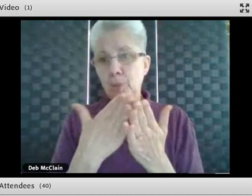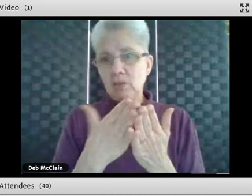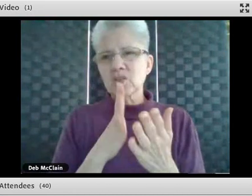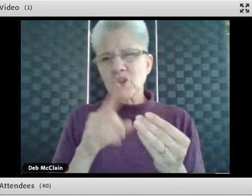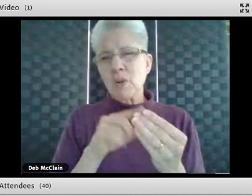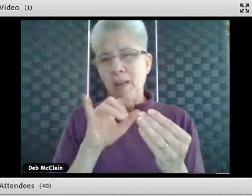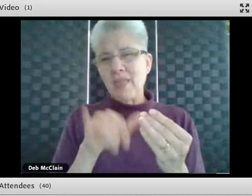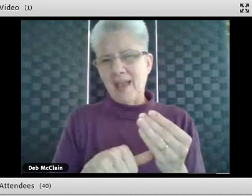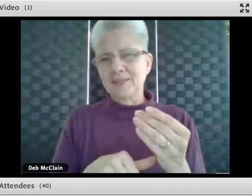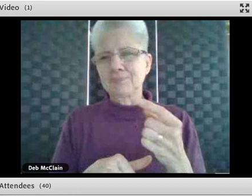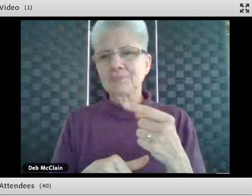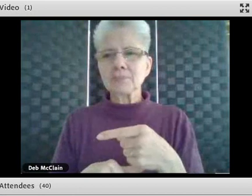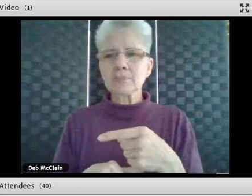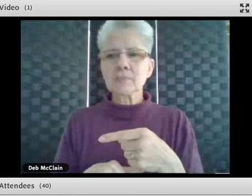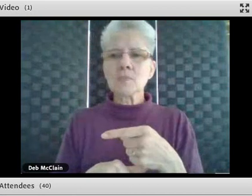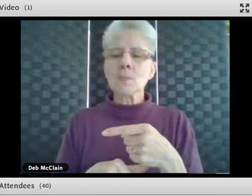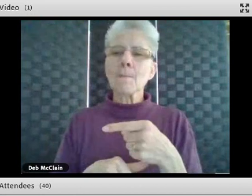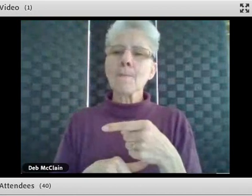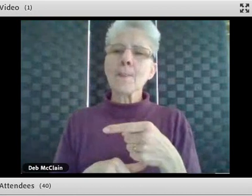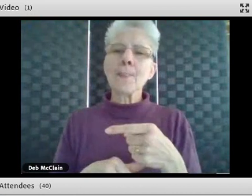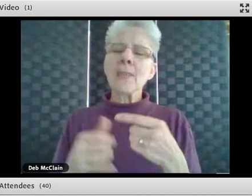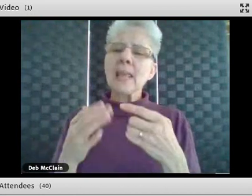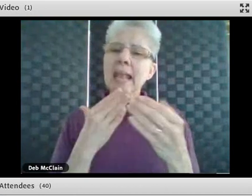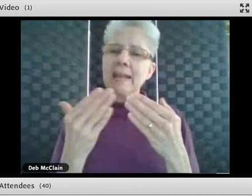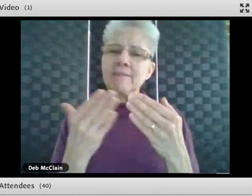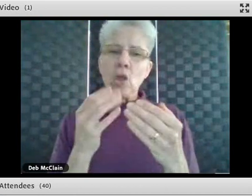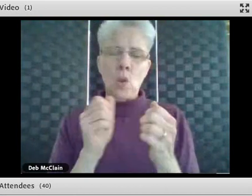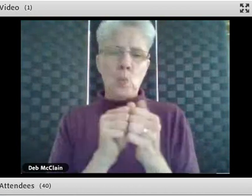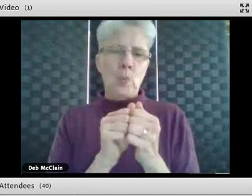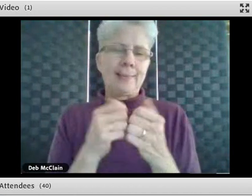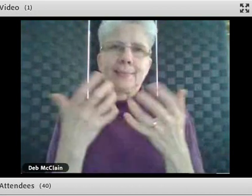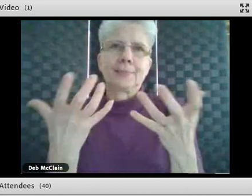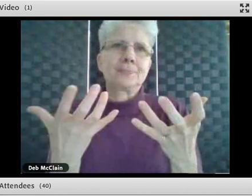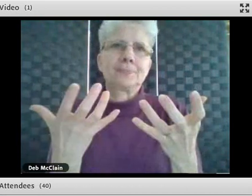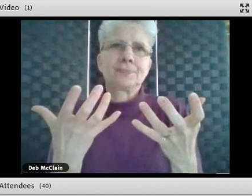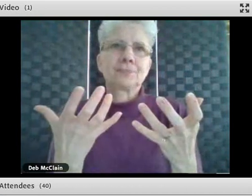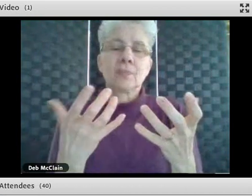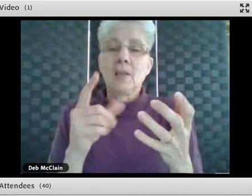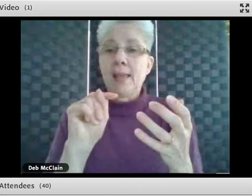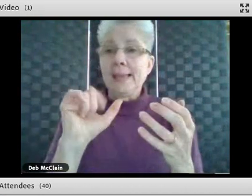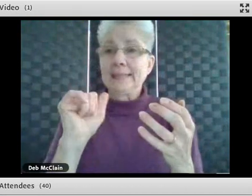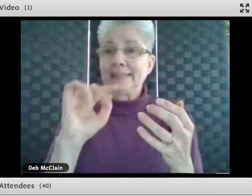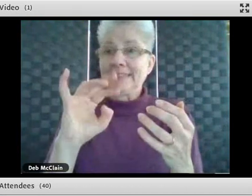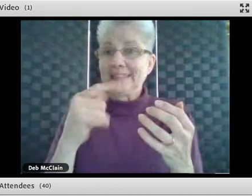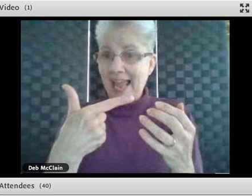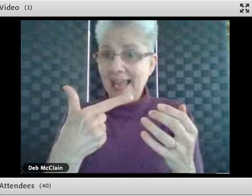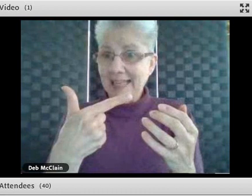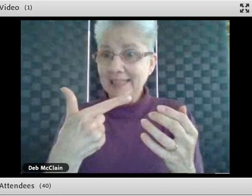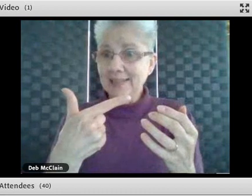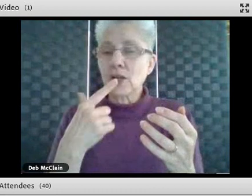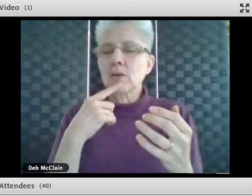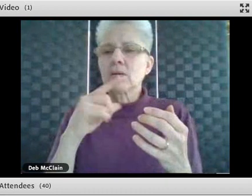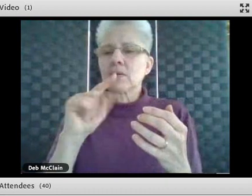So, even though with tagging, you can tag a work, you know,